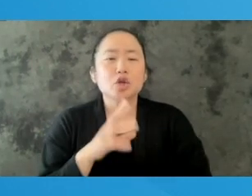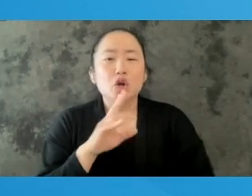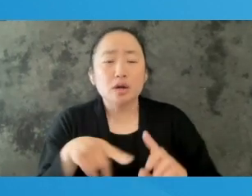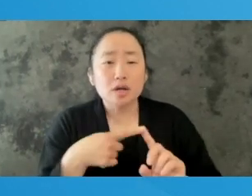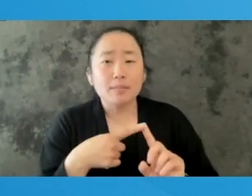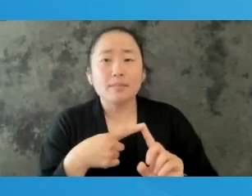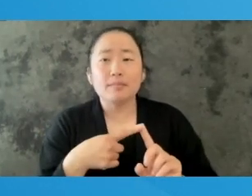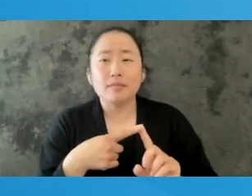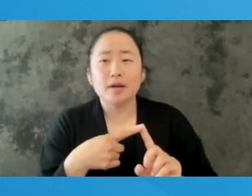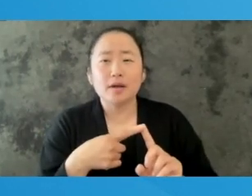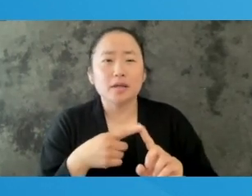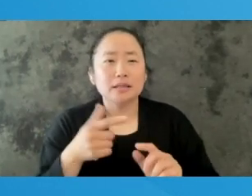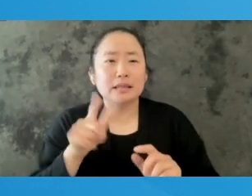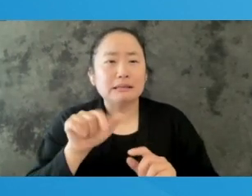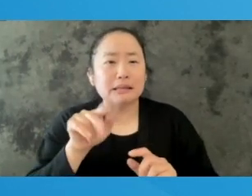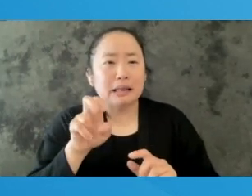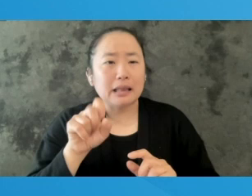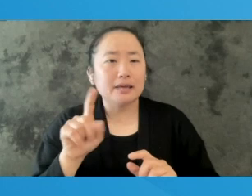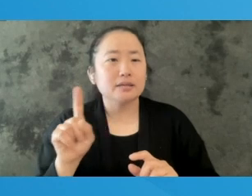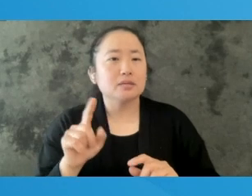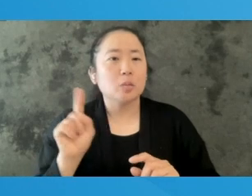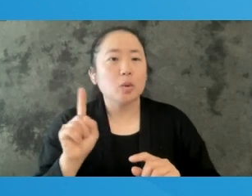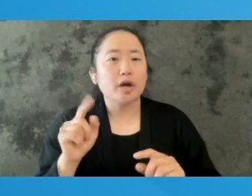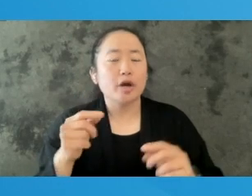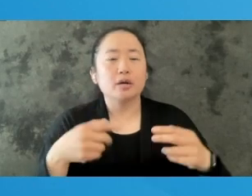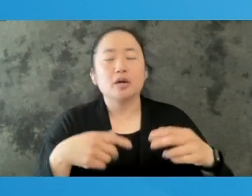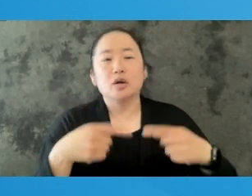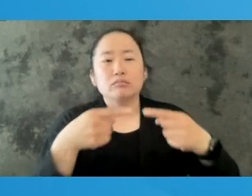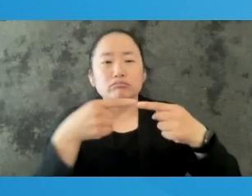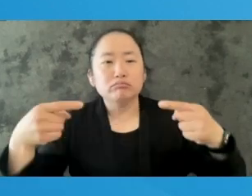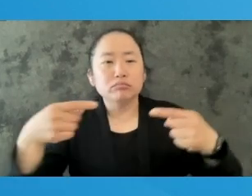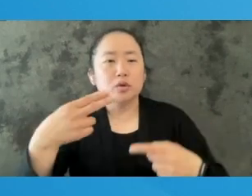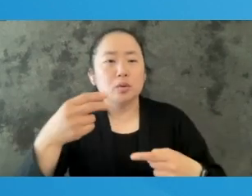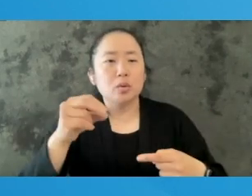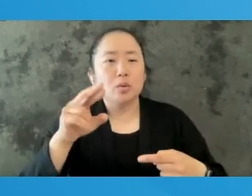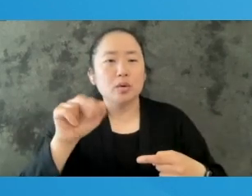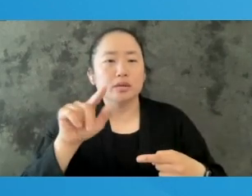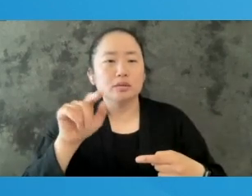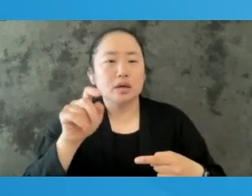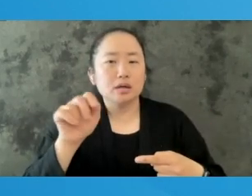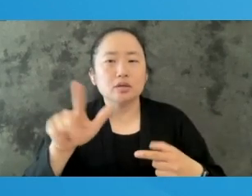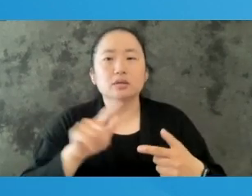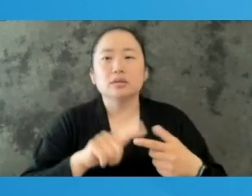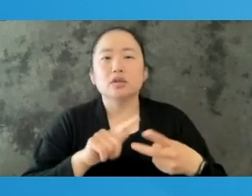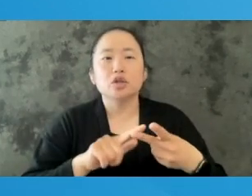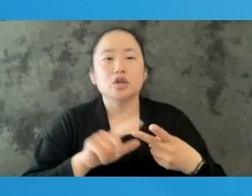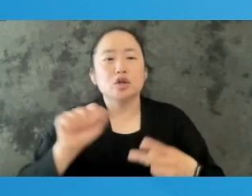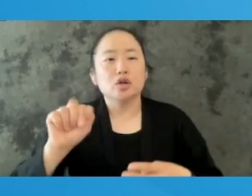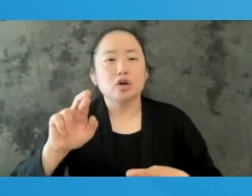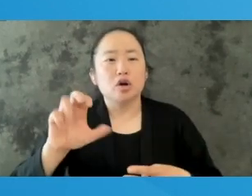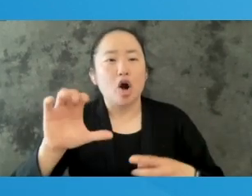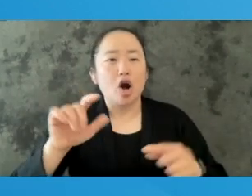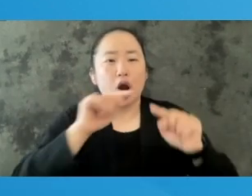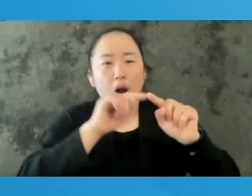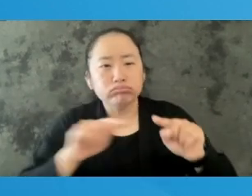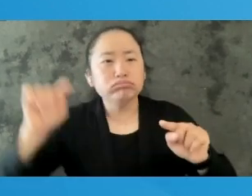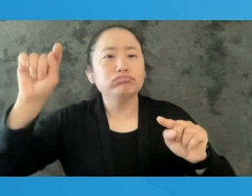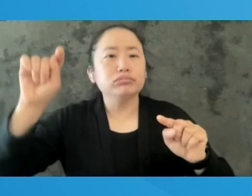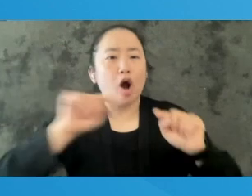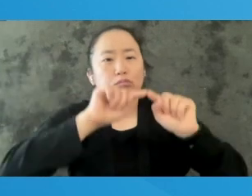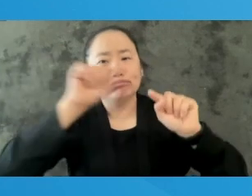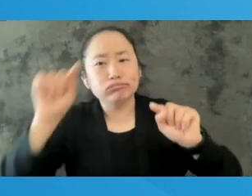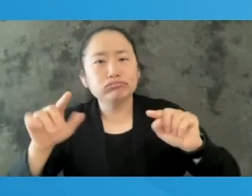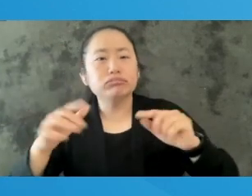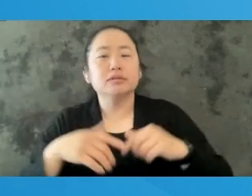of those lines, horizontal, arcs, and many of you looking at the textures, it's crackled.